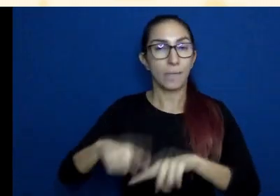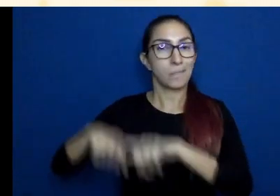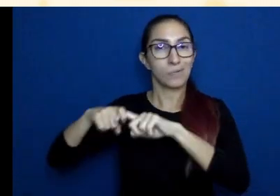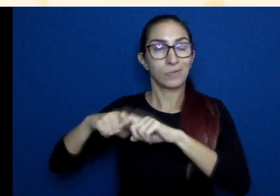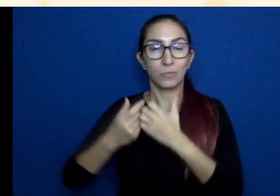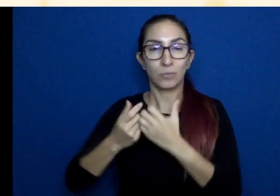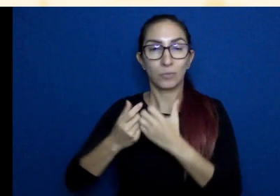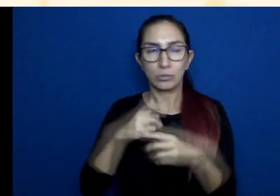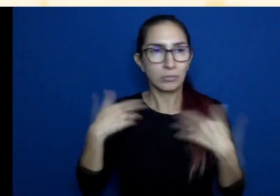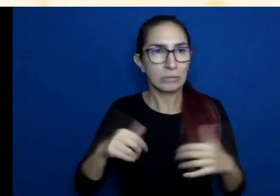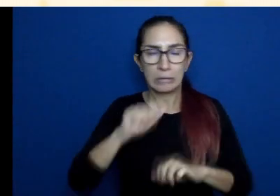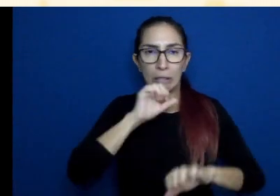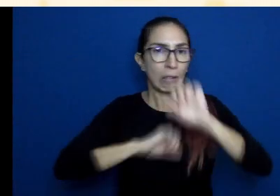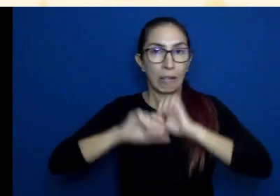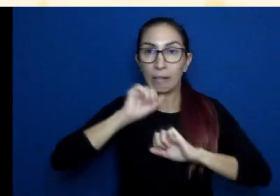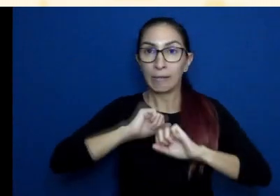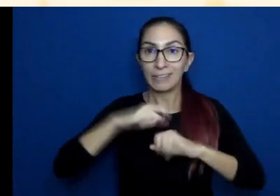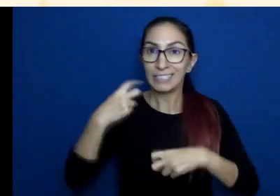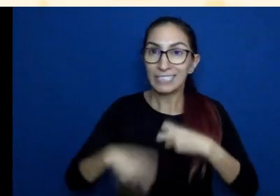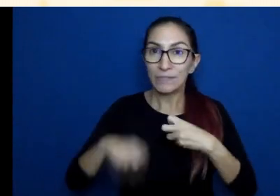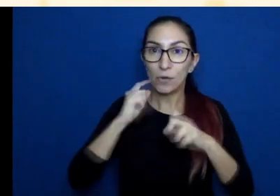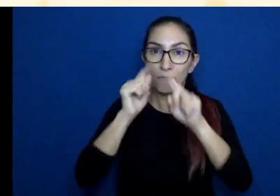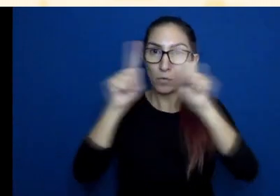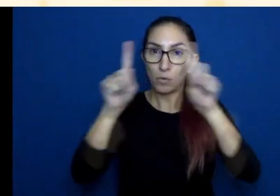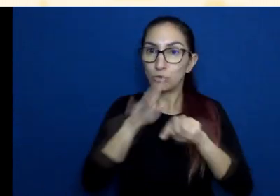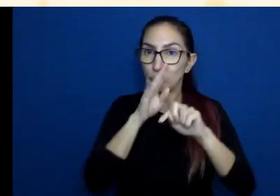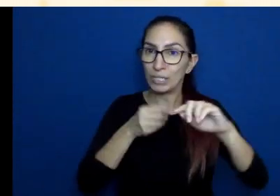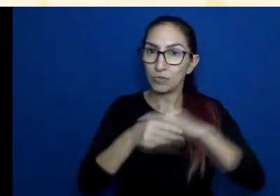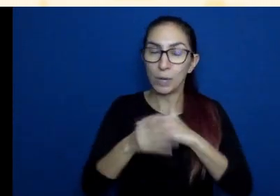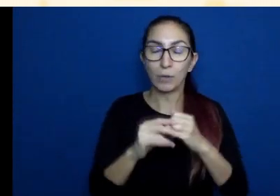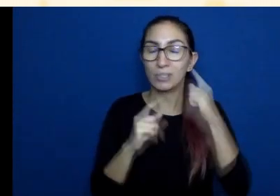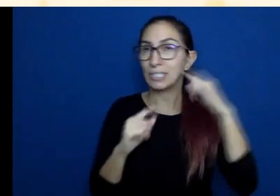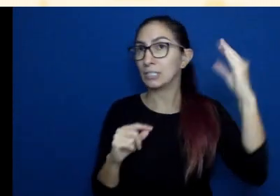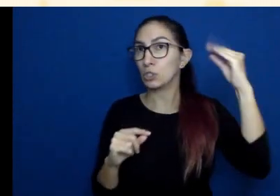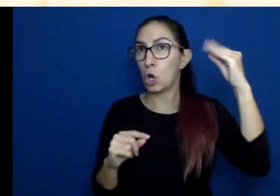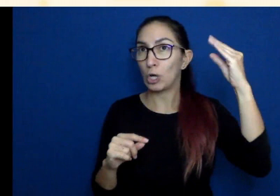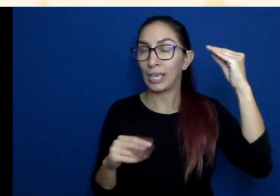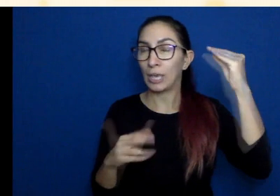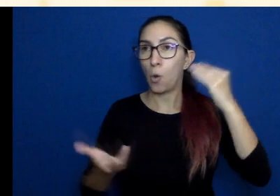through the page again and get to the pause button, which of course is very difficult if you're a screen-reader user,